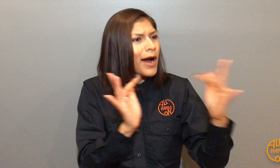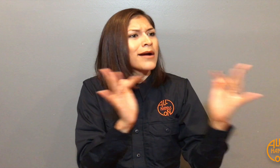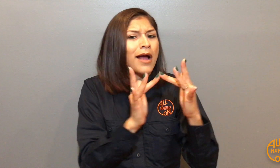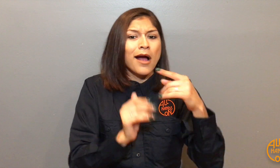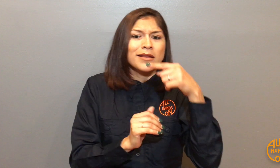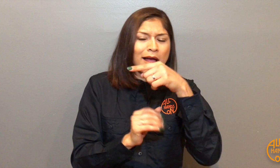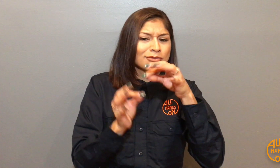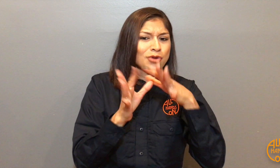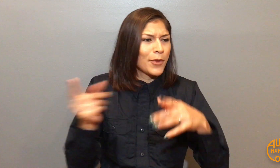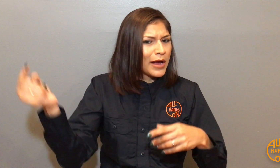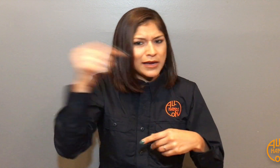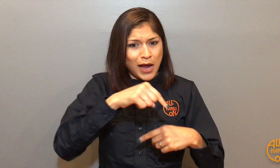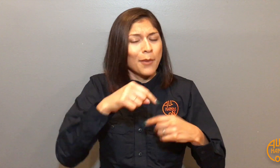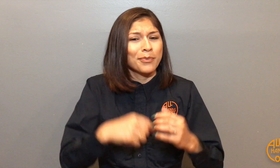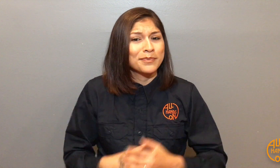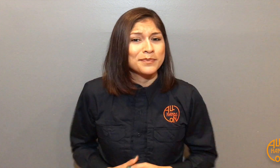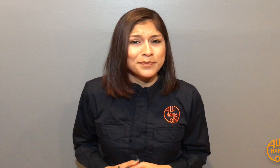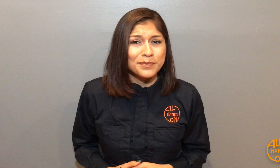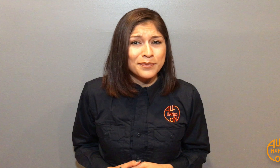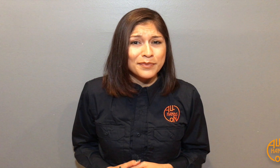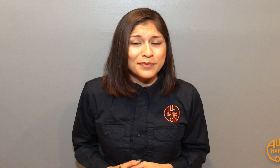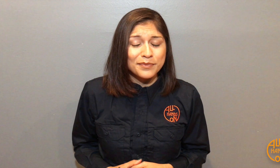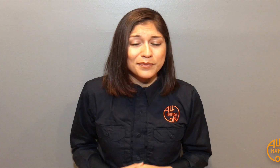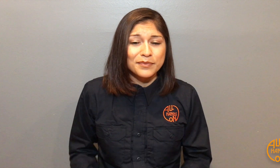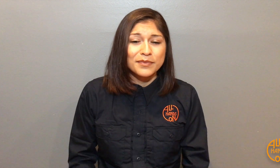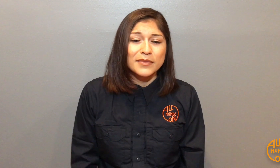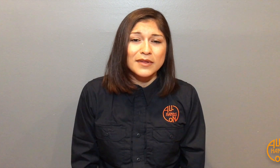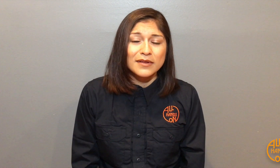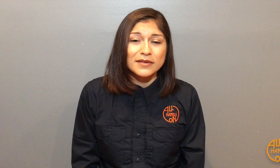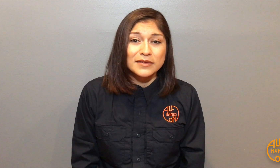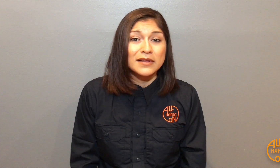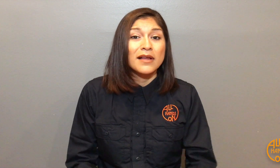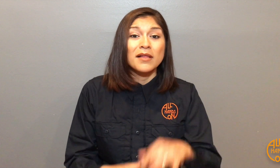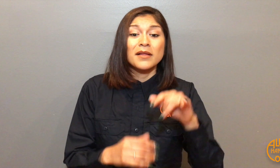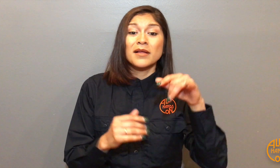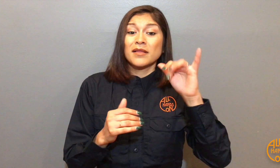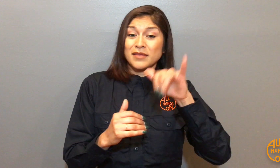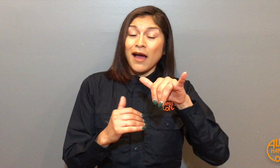can contact the interpreters to come and work with you